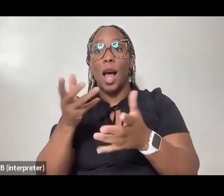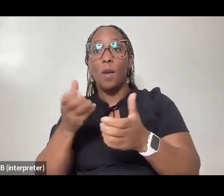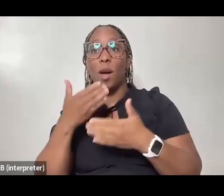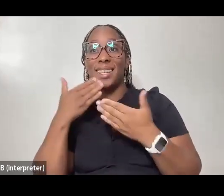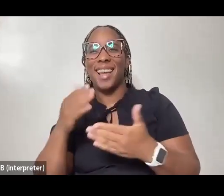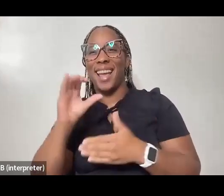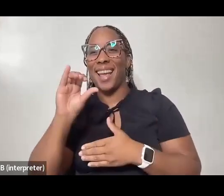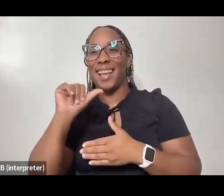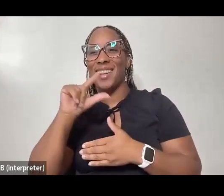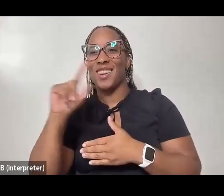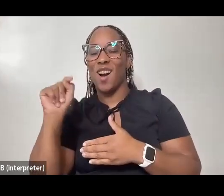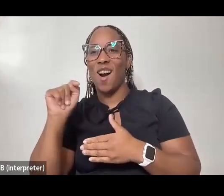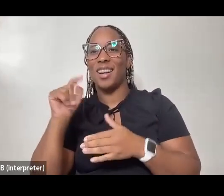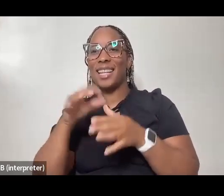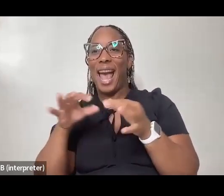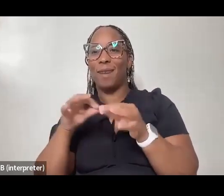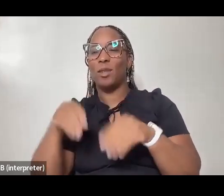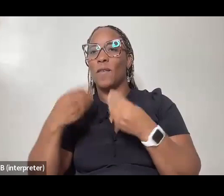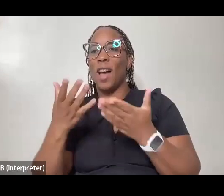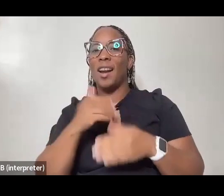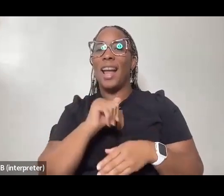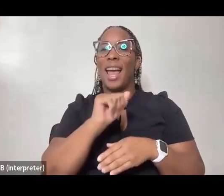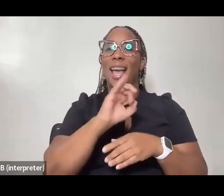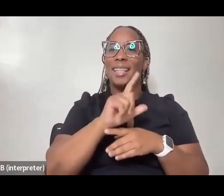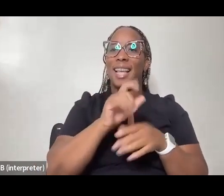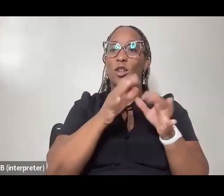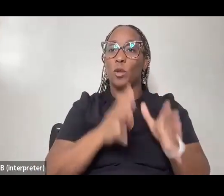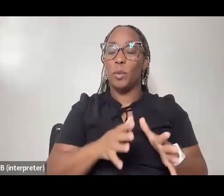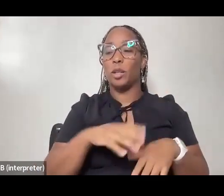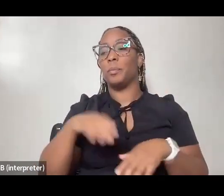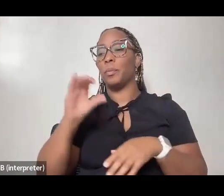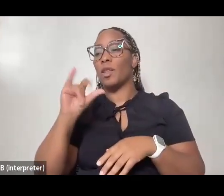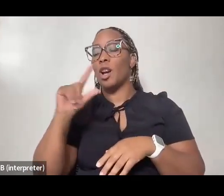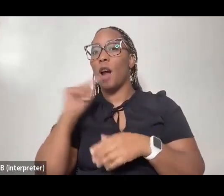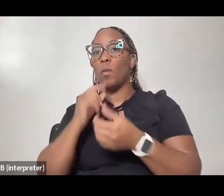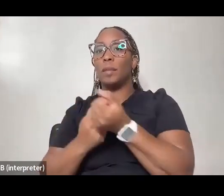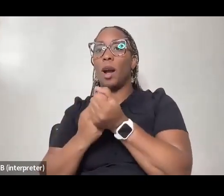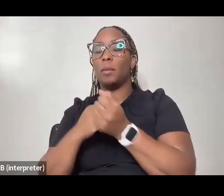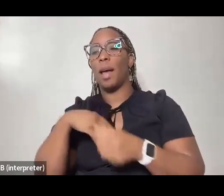CART/captions provider and ASL interpreters. À la CART was a sponsored by 3Play Media and UNC Chapel Hill